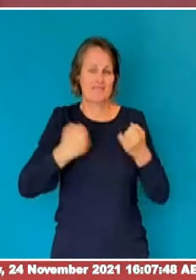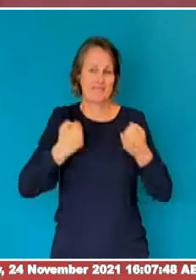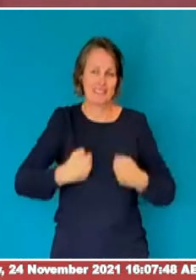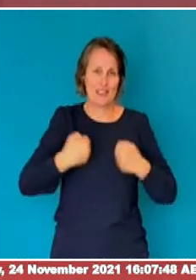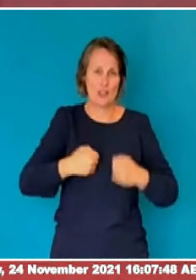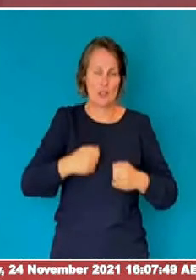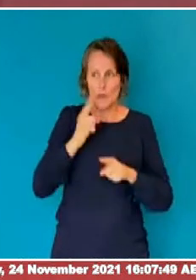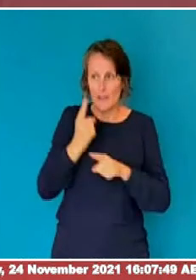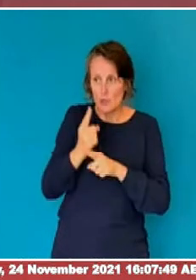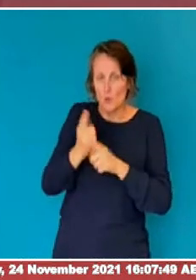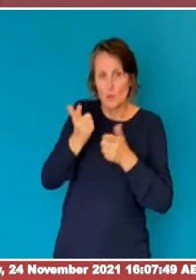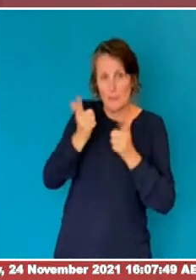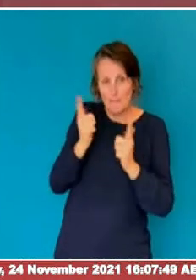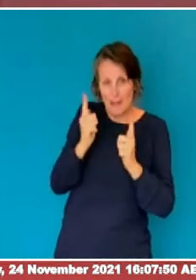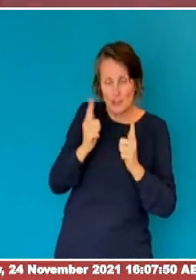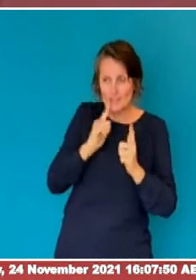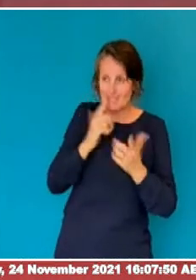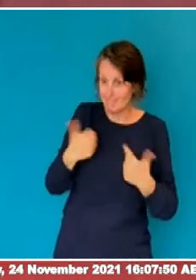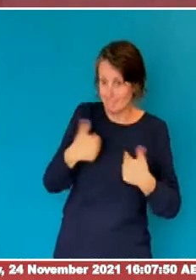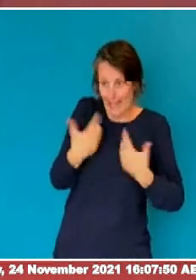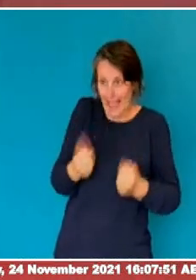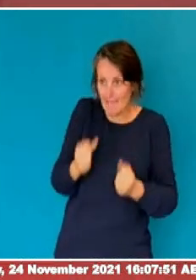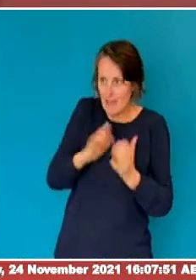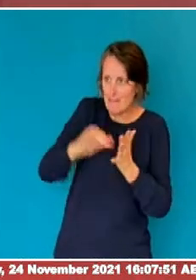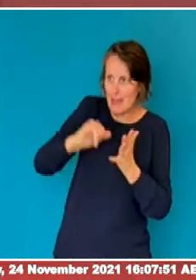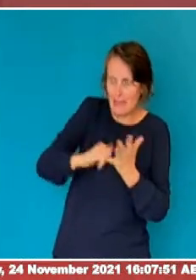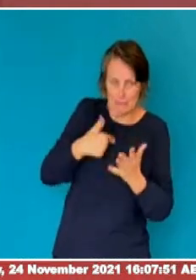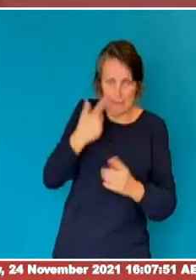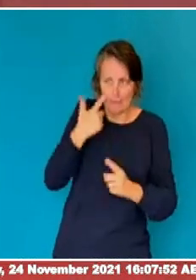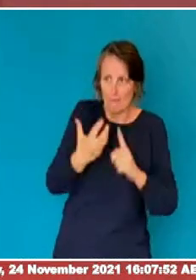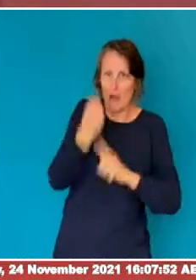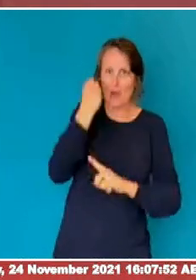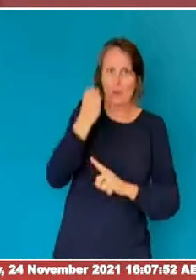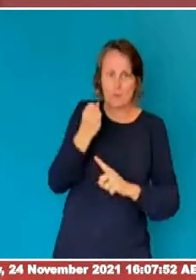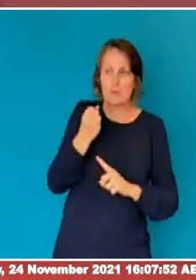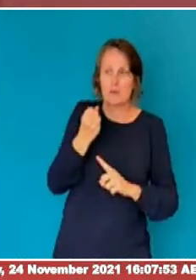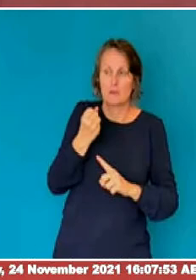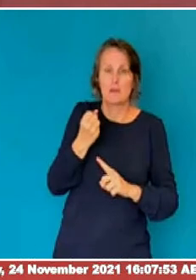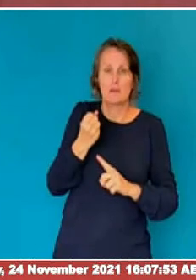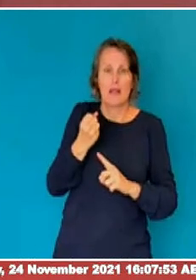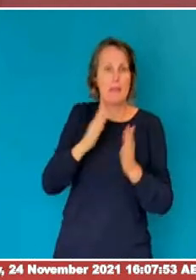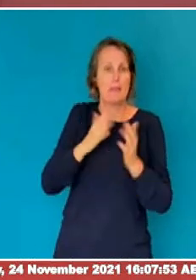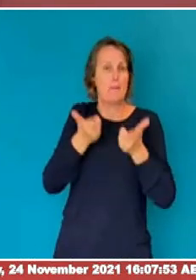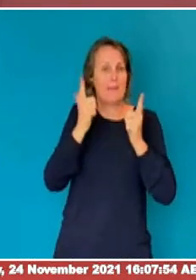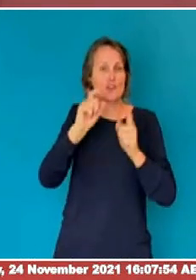The manager will then generally raise that at a central level, or it will come direct to